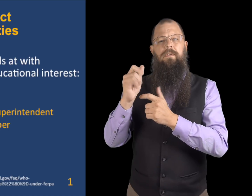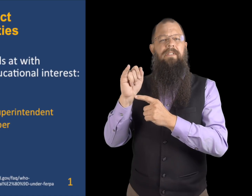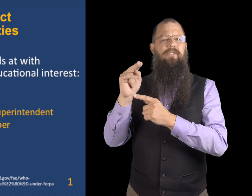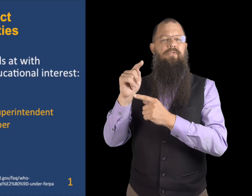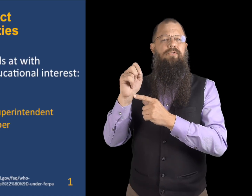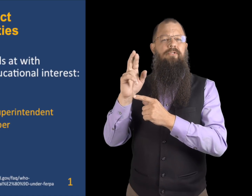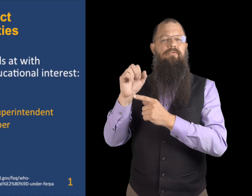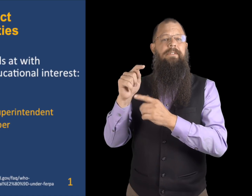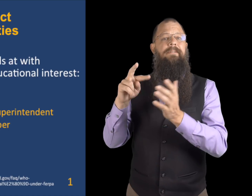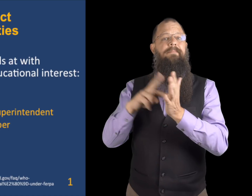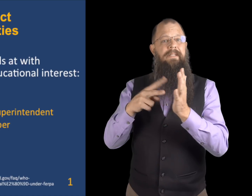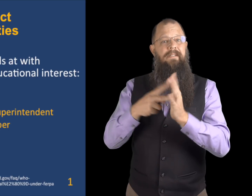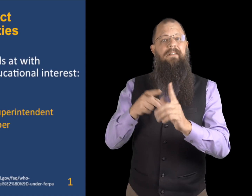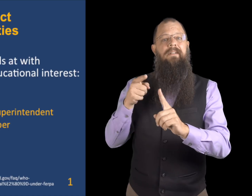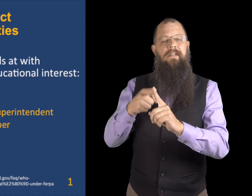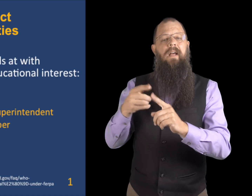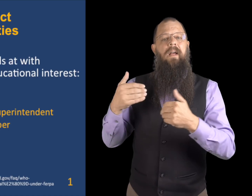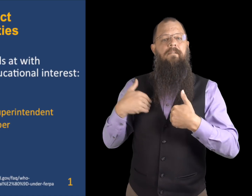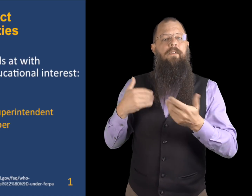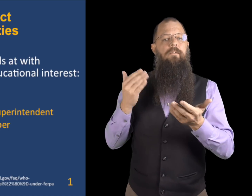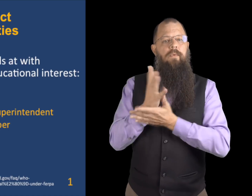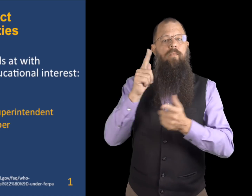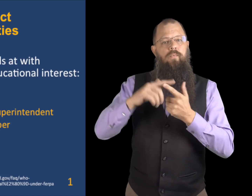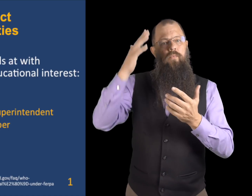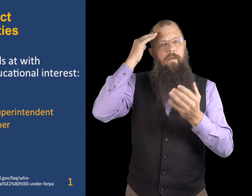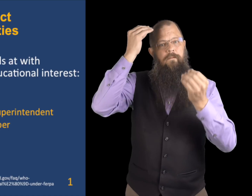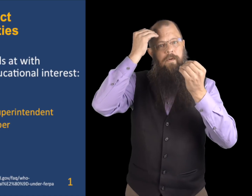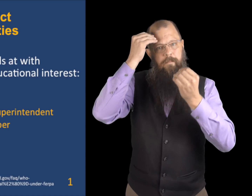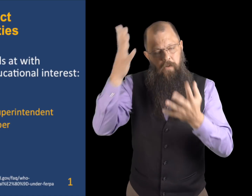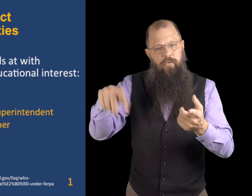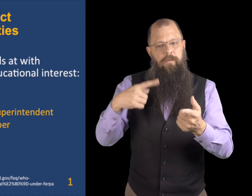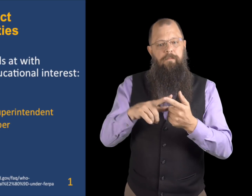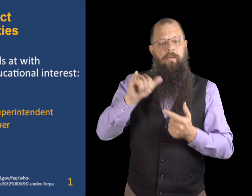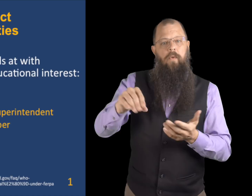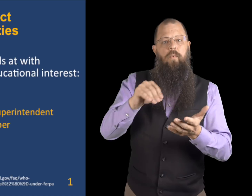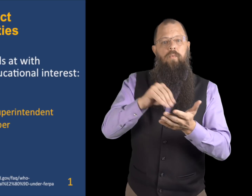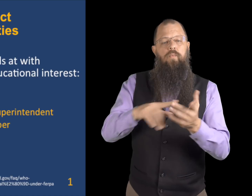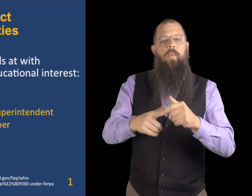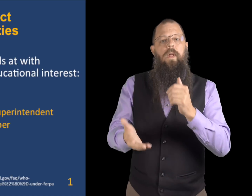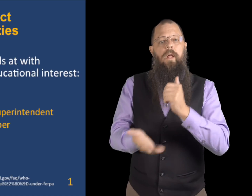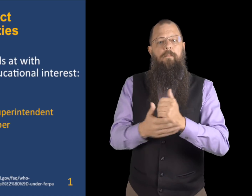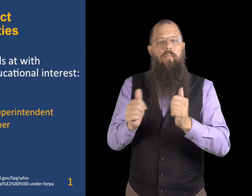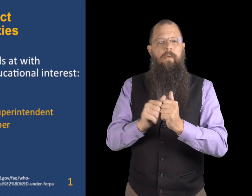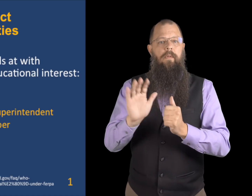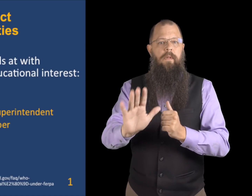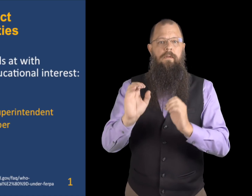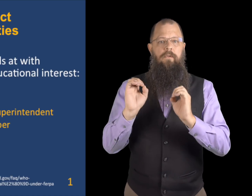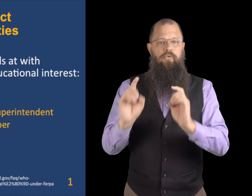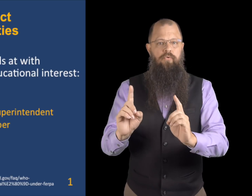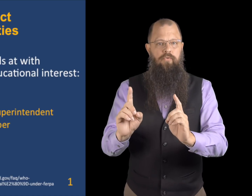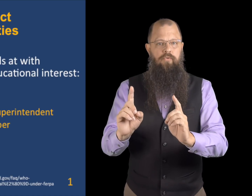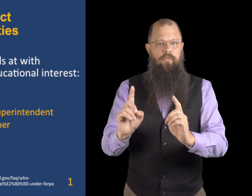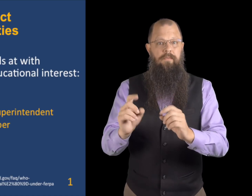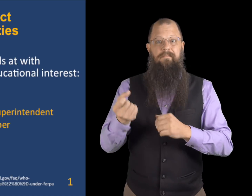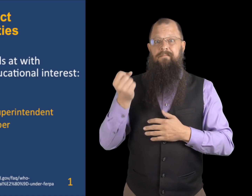Interest, meaning they have a right to know about that student's information to